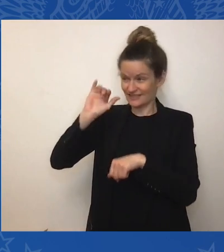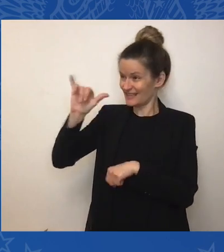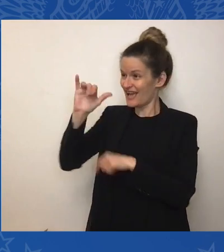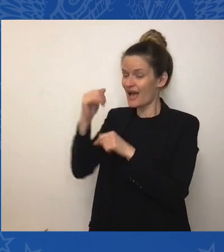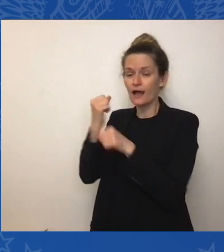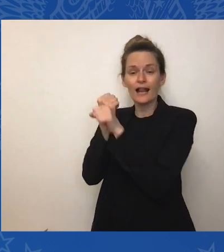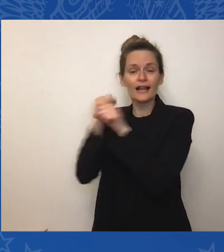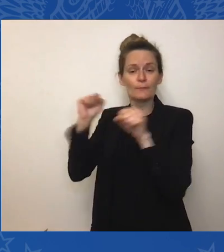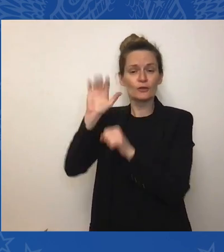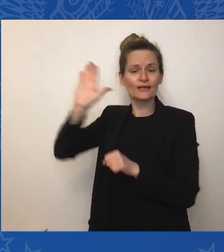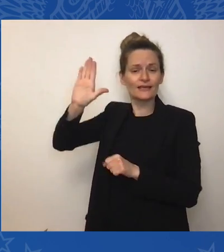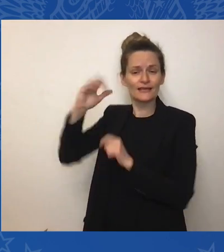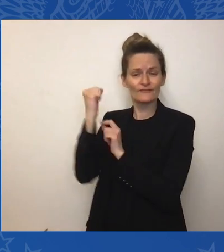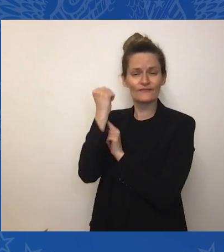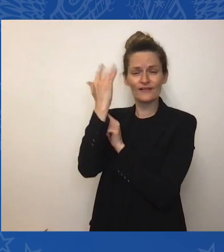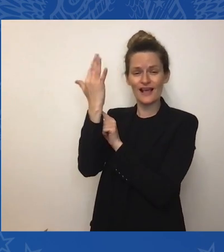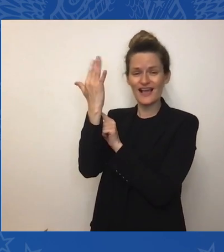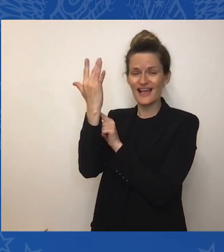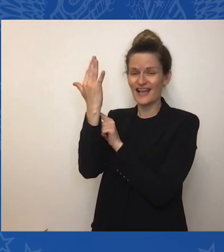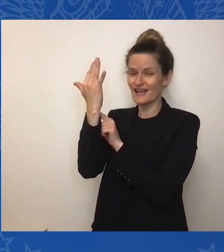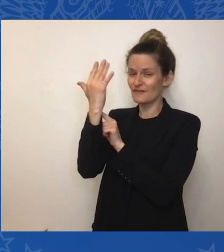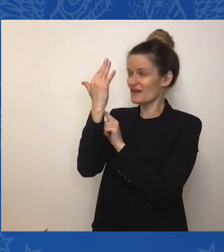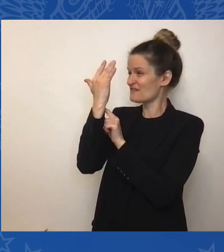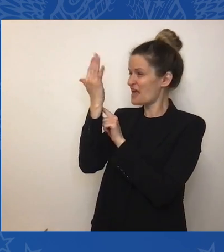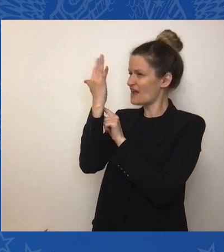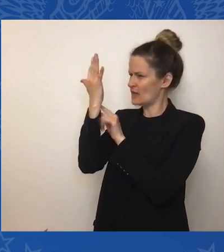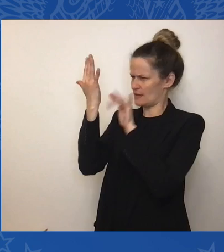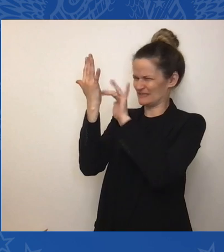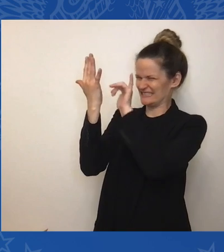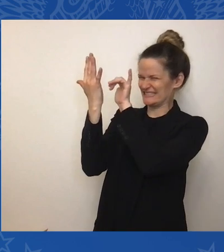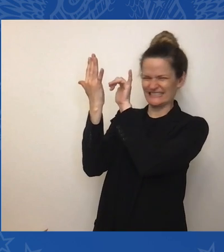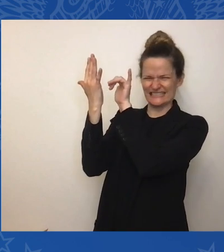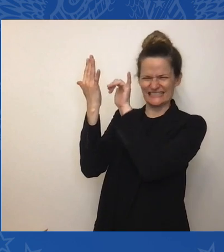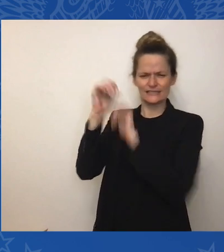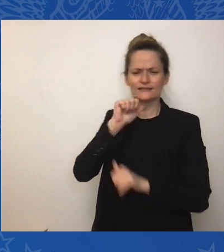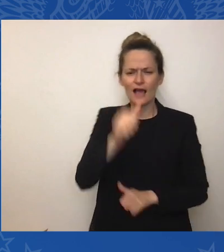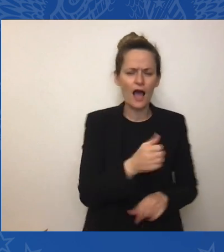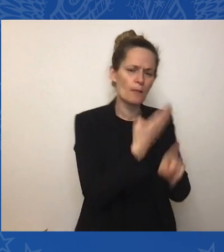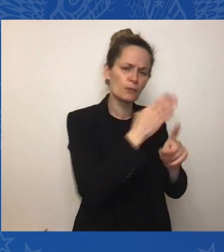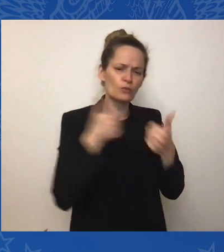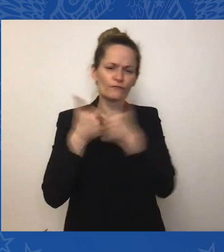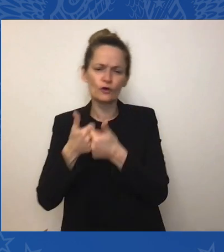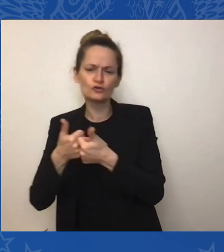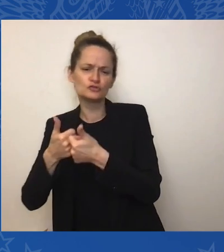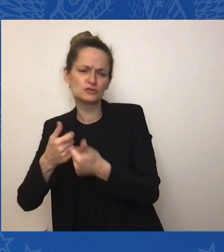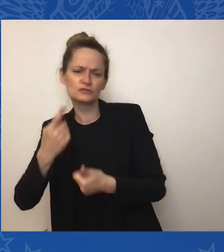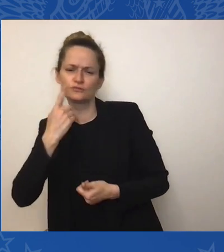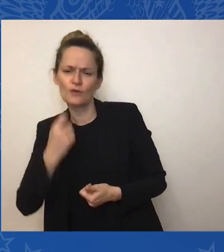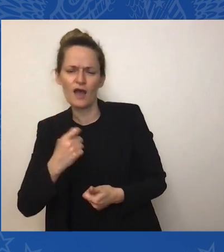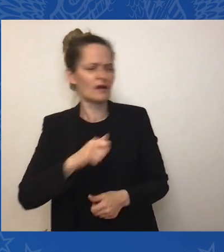It's about America. The right to govern ourselves. The right to determine our own destinies,